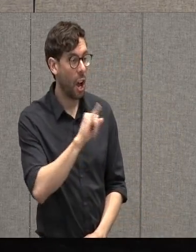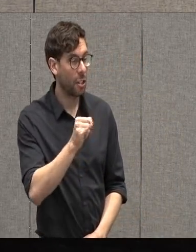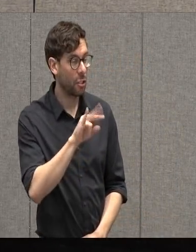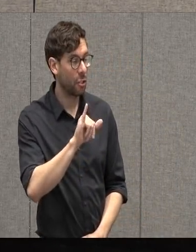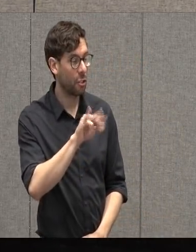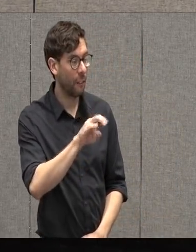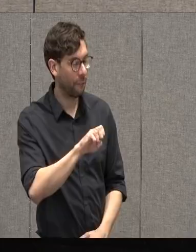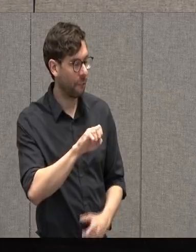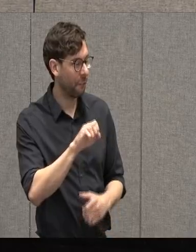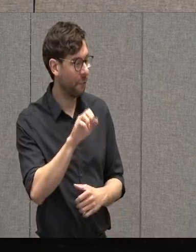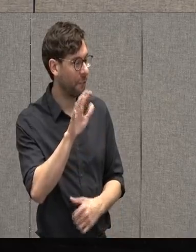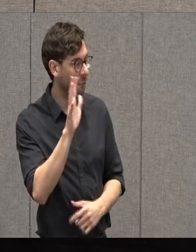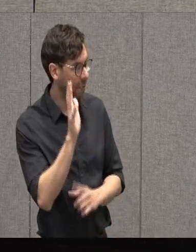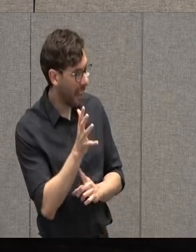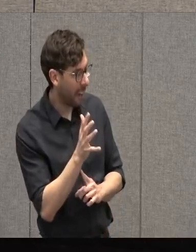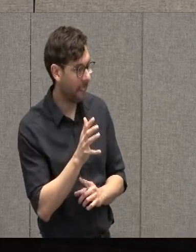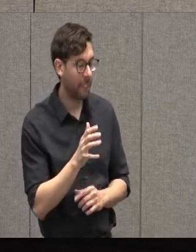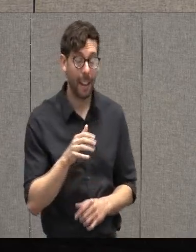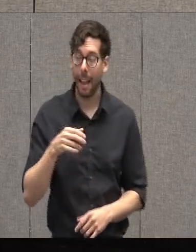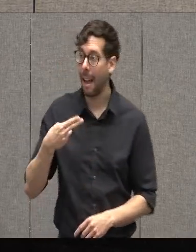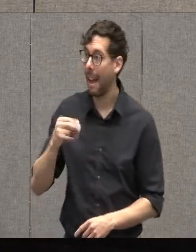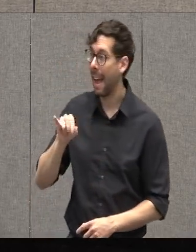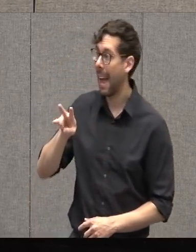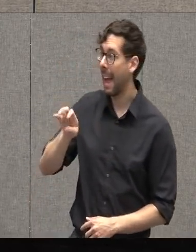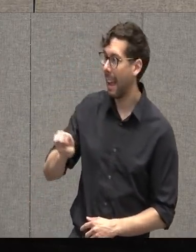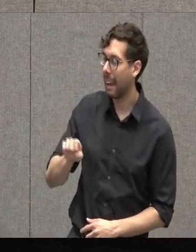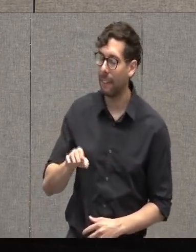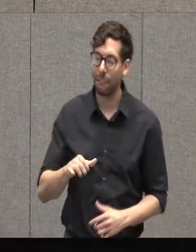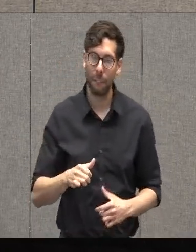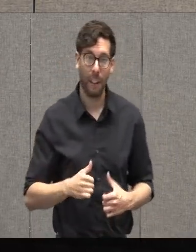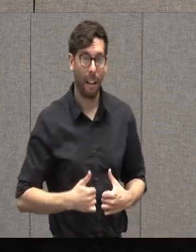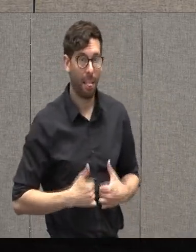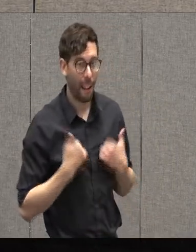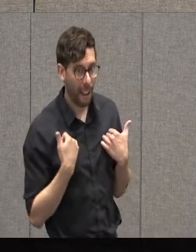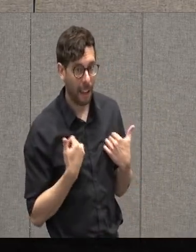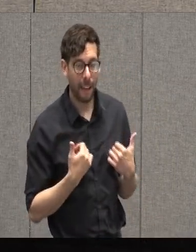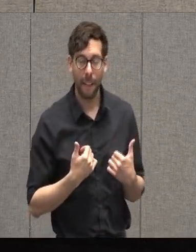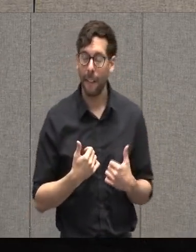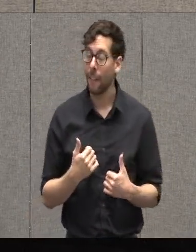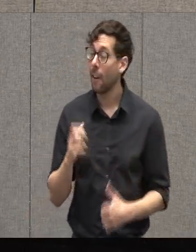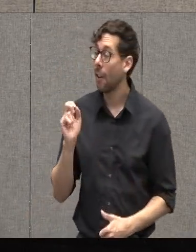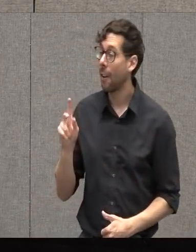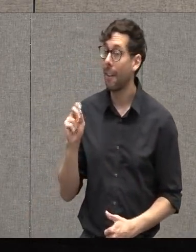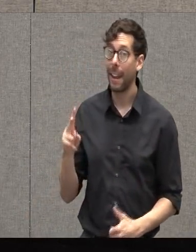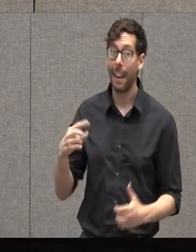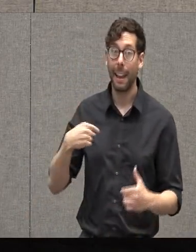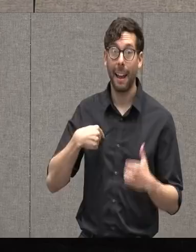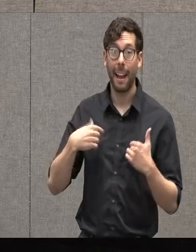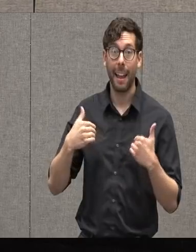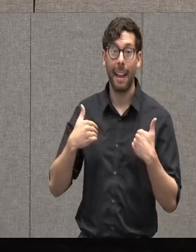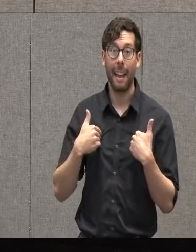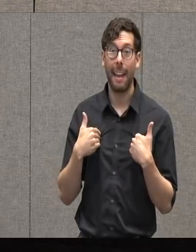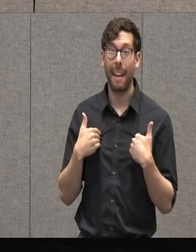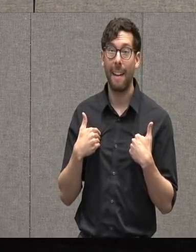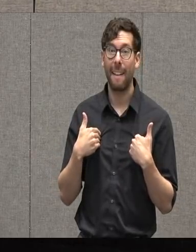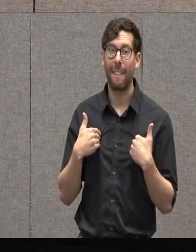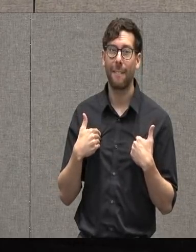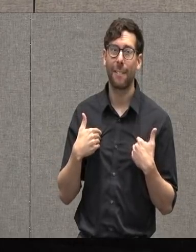Alive. And alive. I have oh, no.